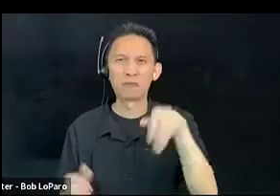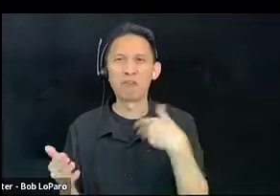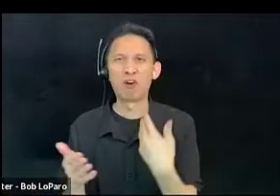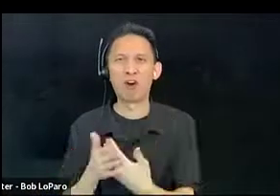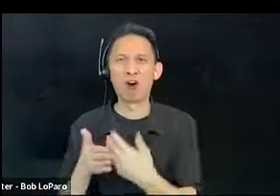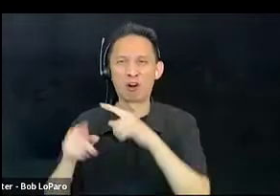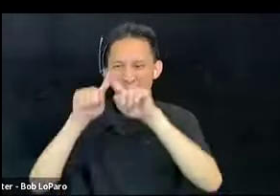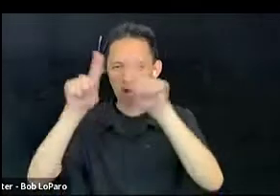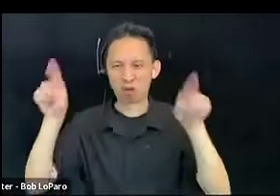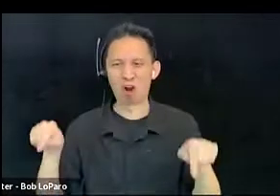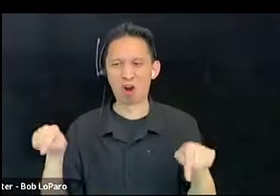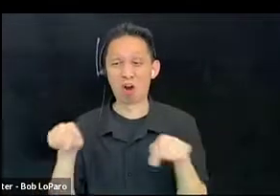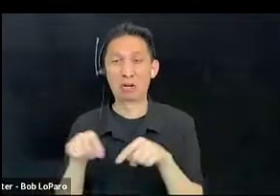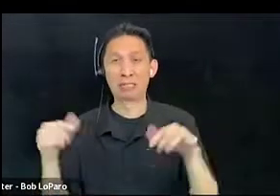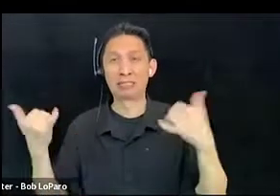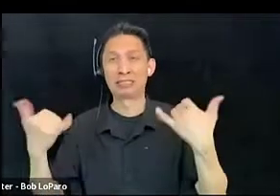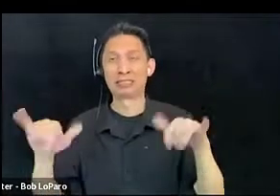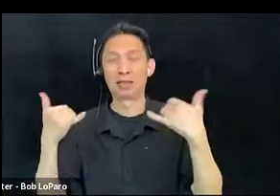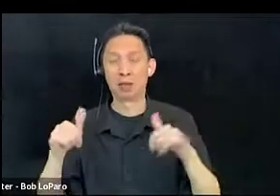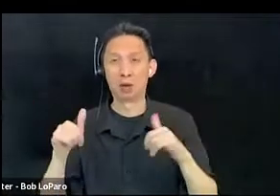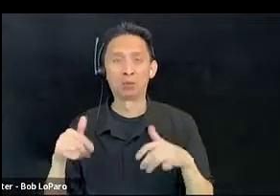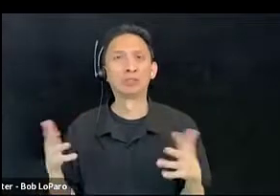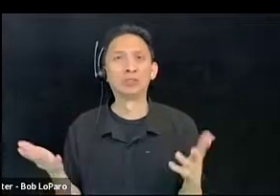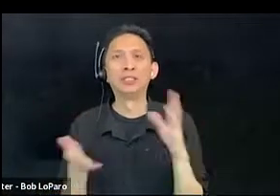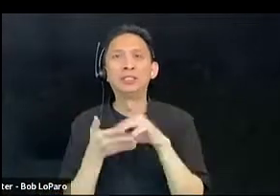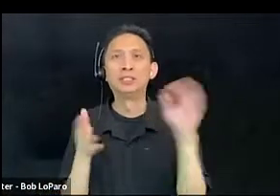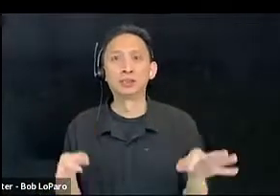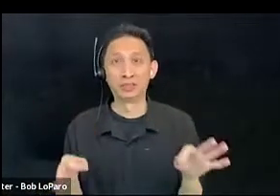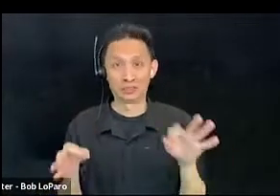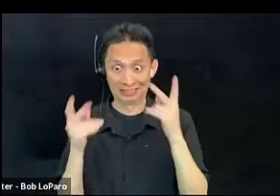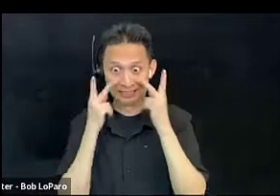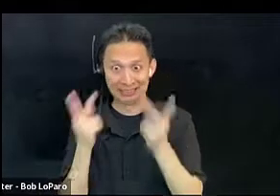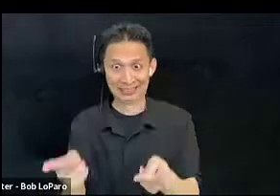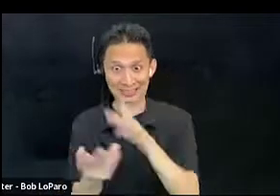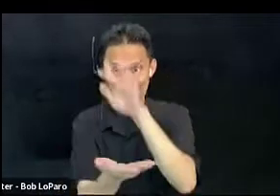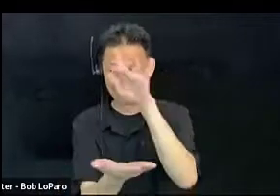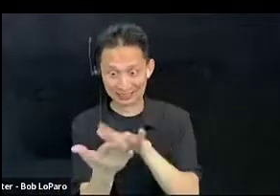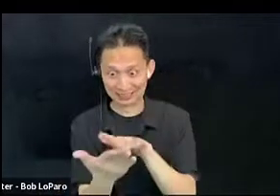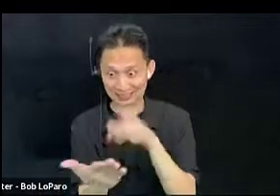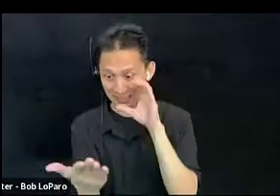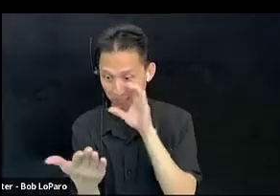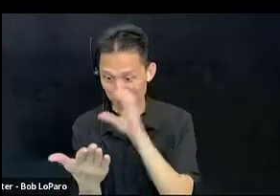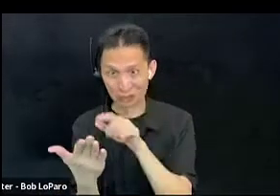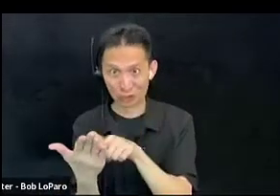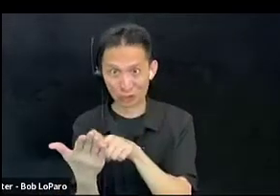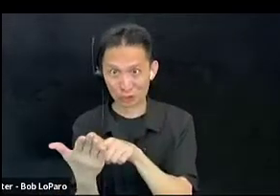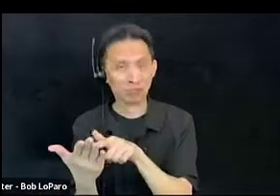then the bright color is what the students looking at, not the photograph on top of it.